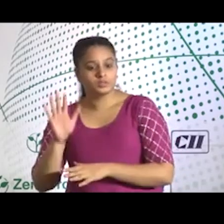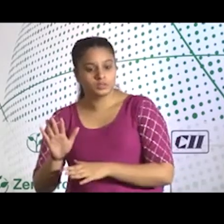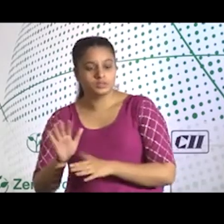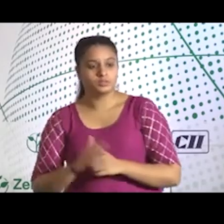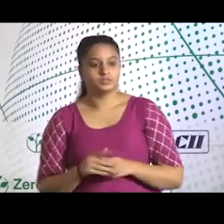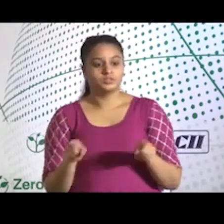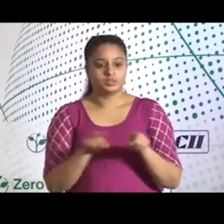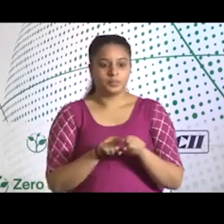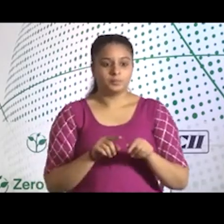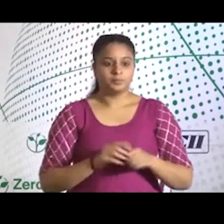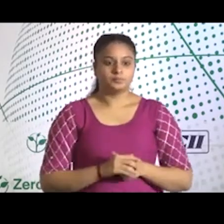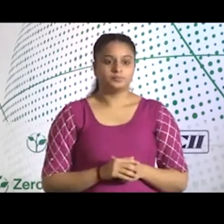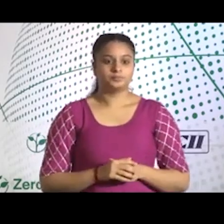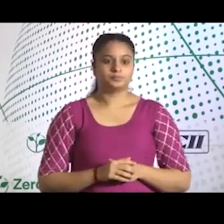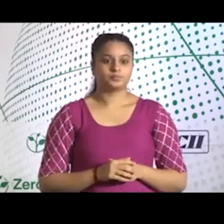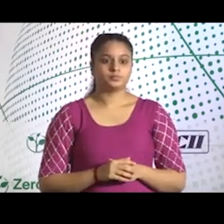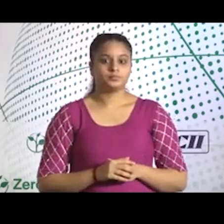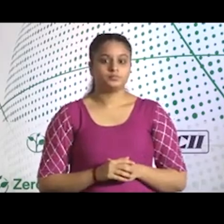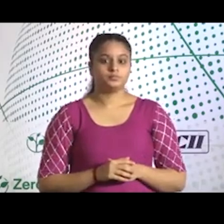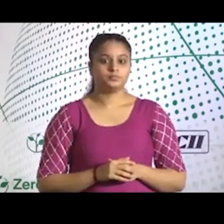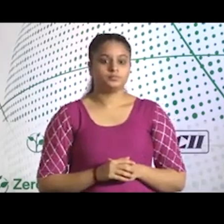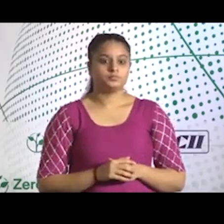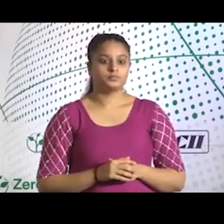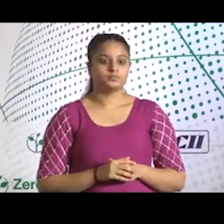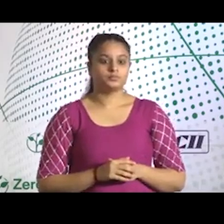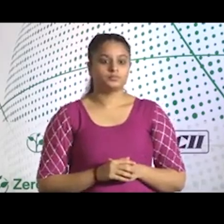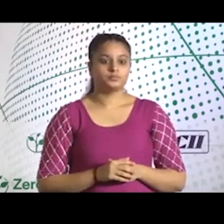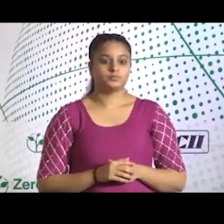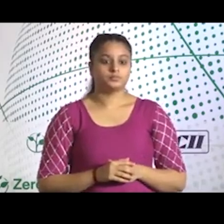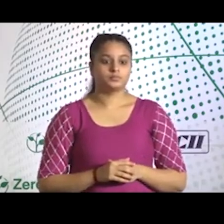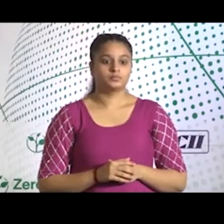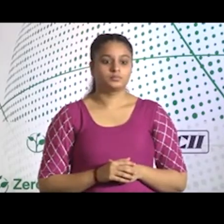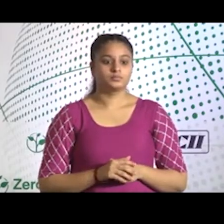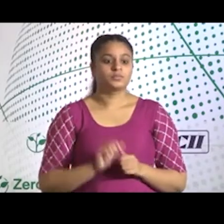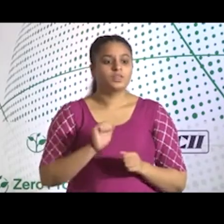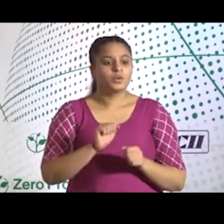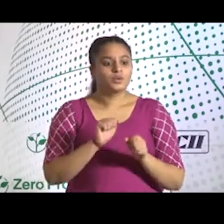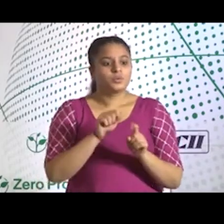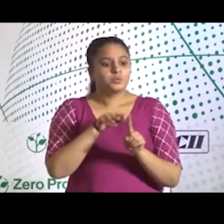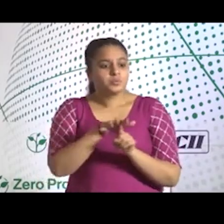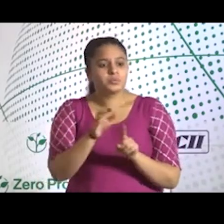So how do you integrate the perspective from the community light in terms